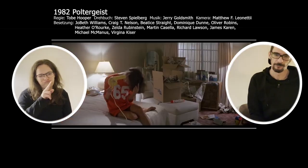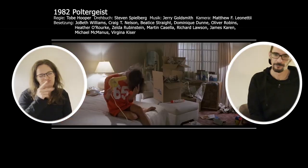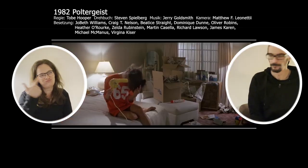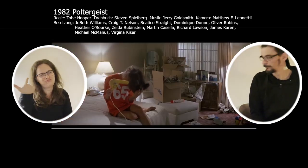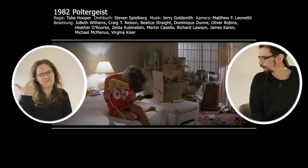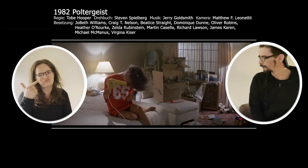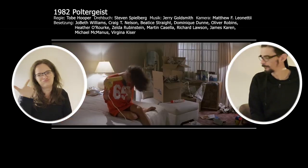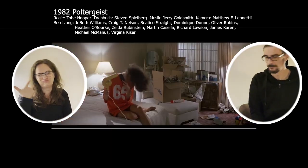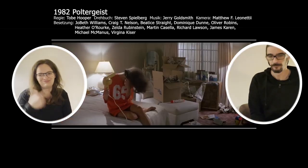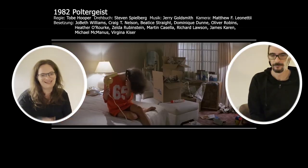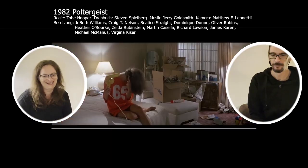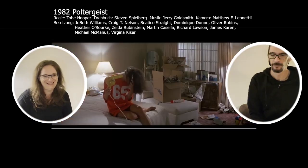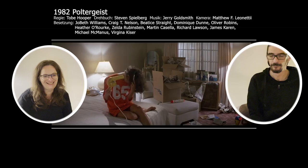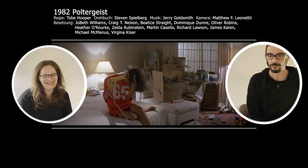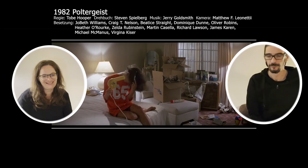She blow-dries her hair without a care.